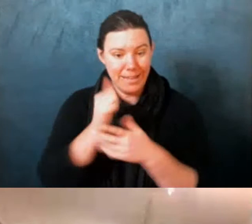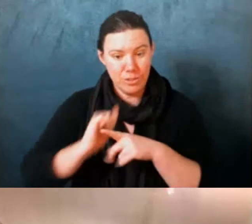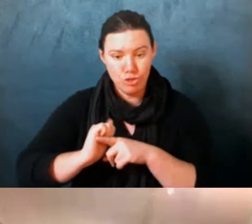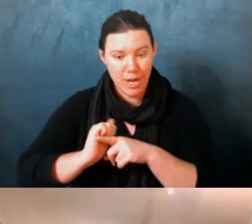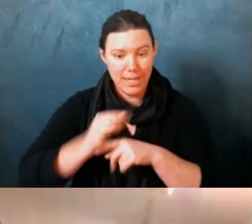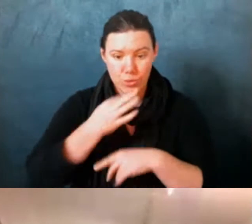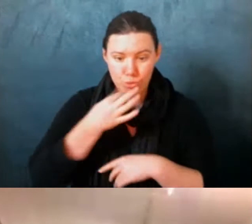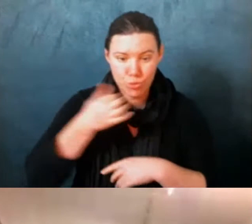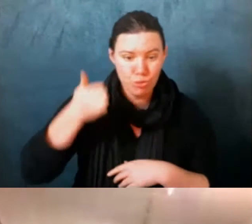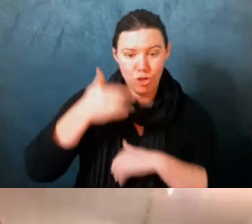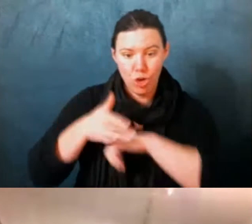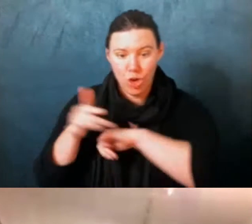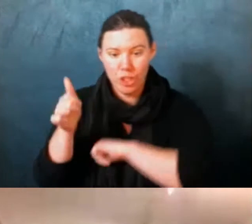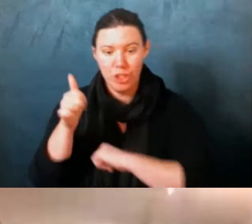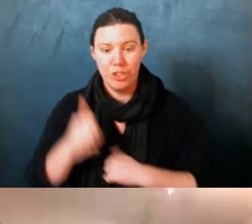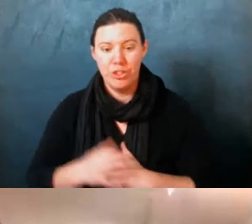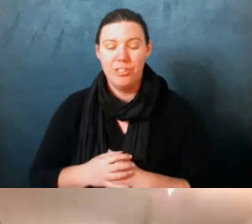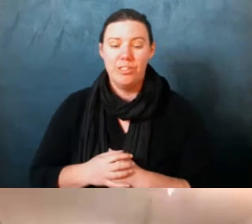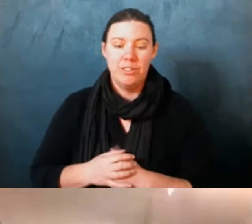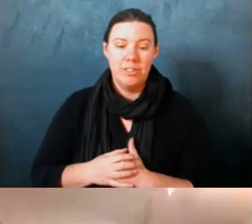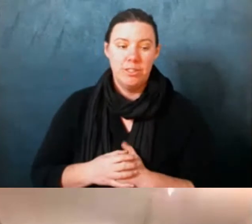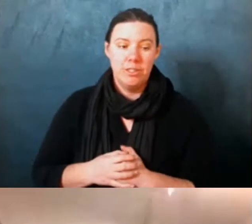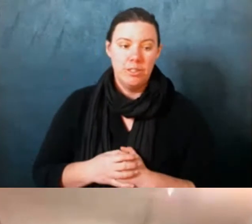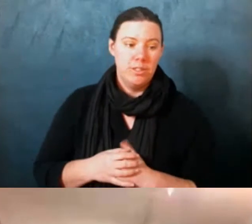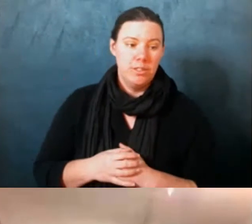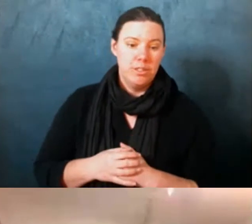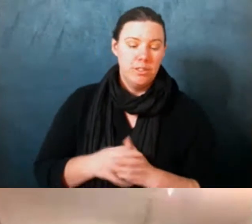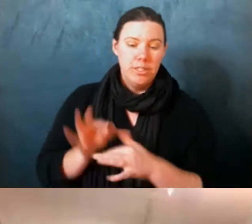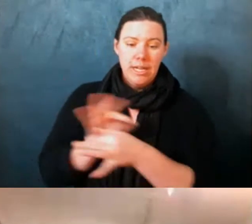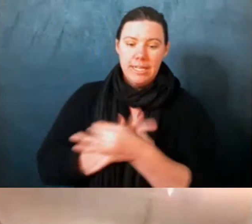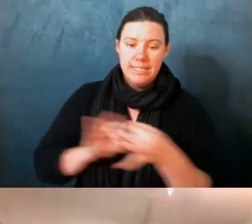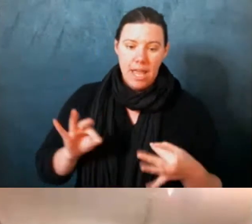And that rather than trying to make an intervention